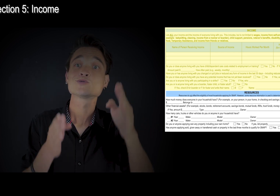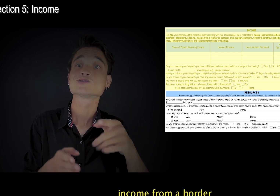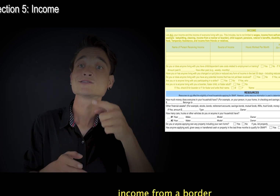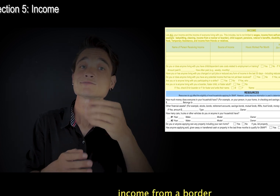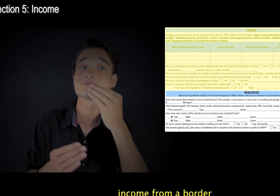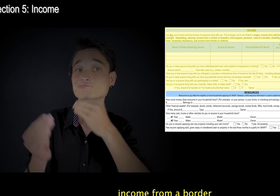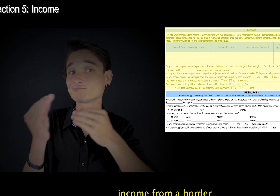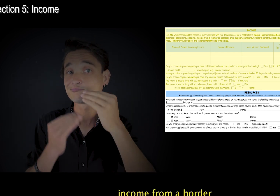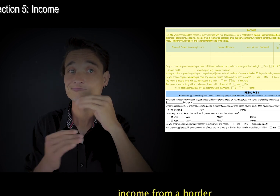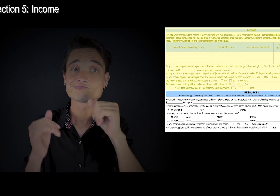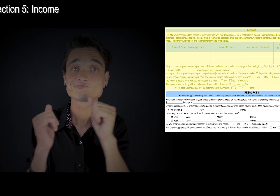income from a border